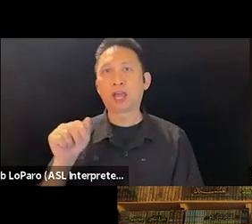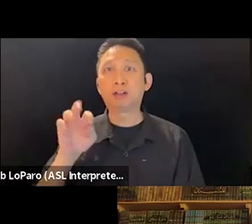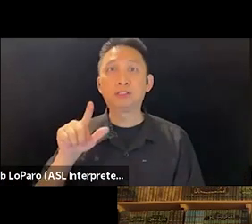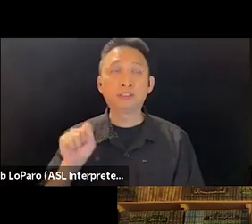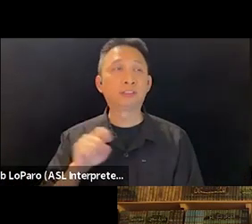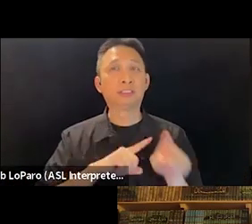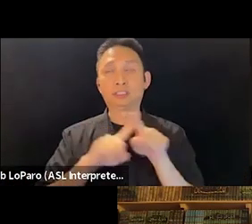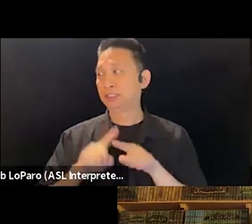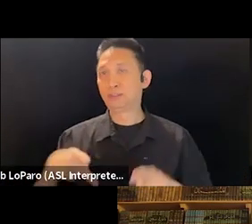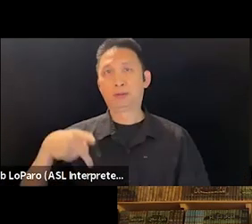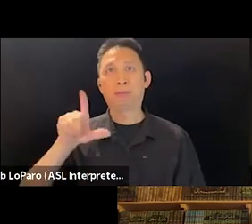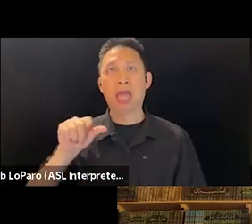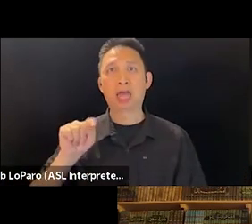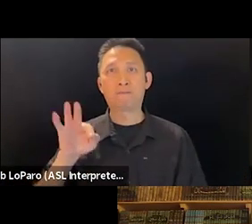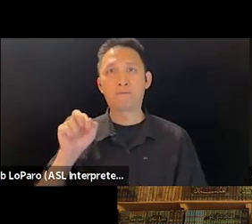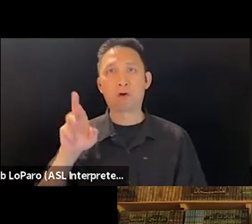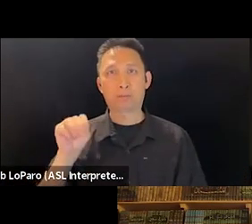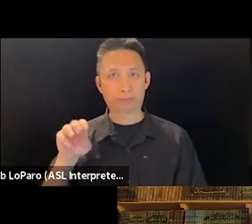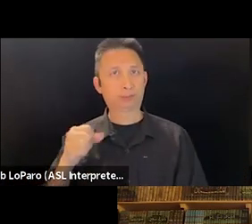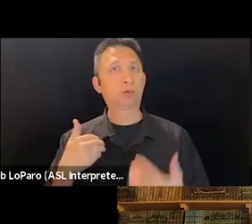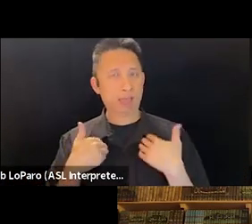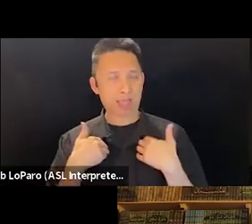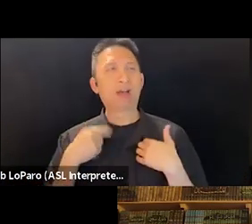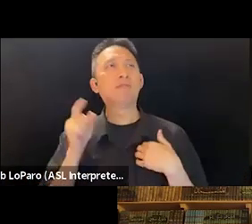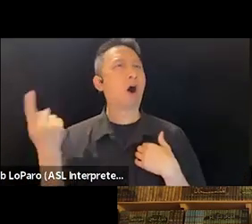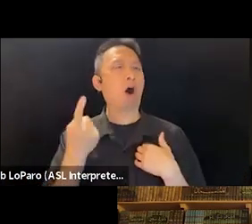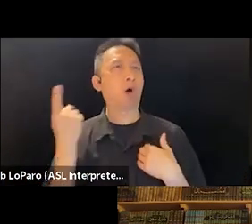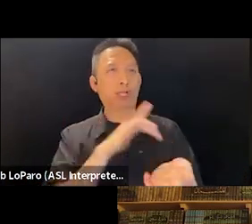So we follow what our audience and their taste in many region.